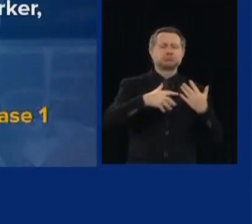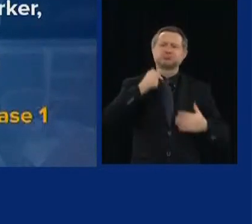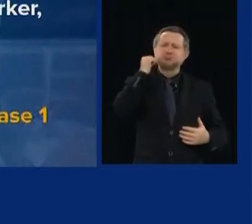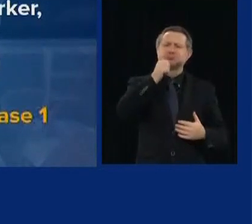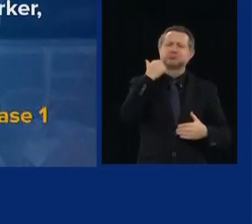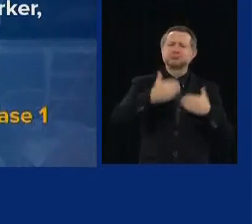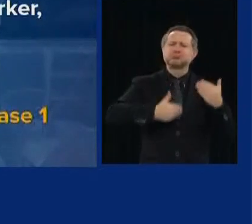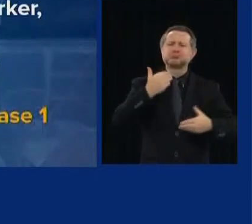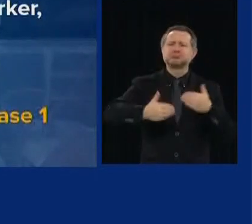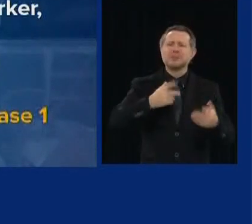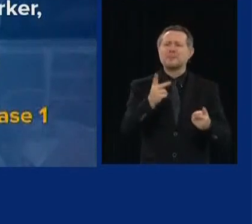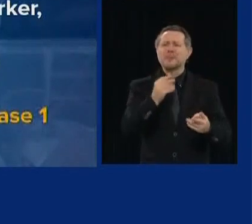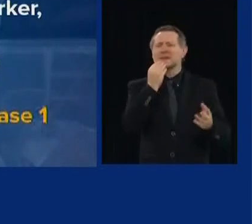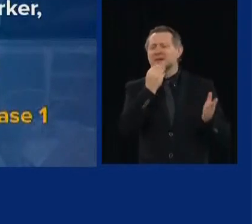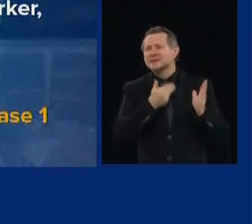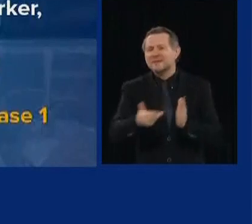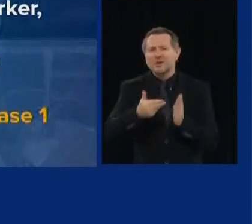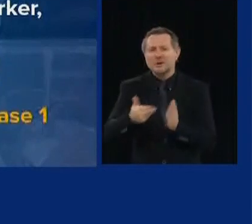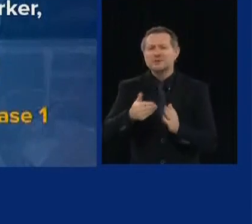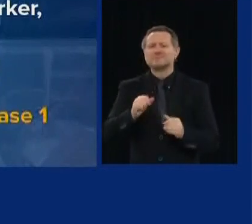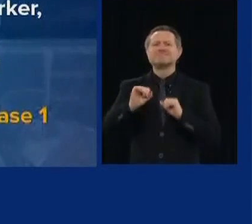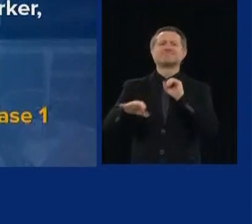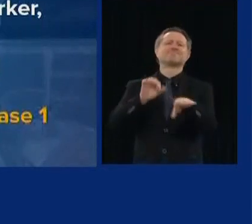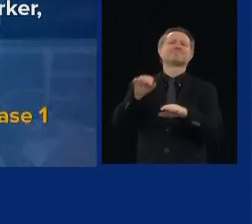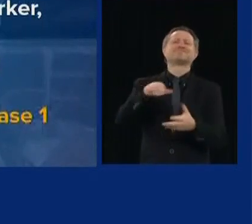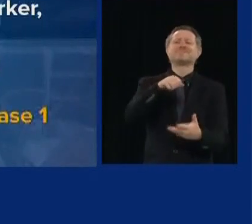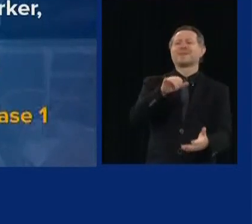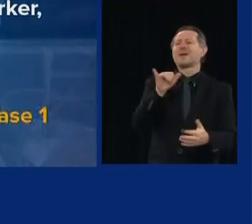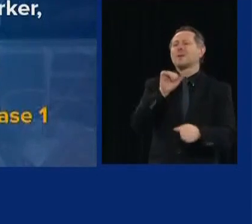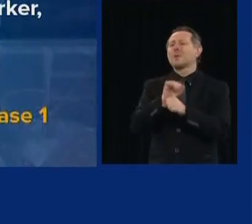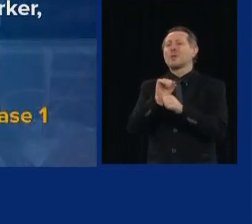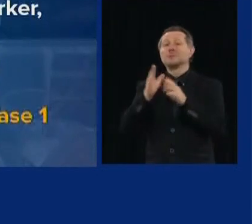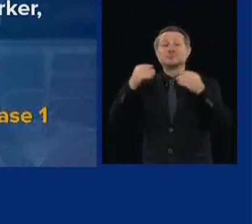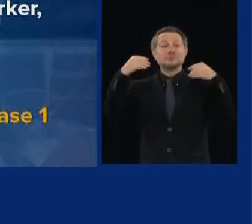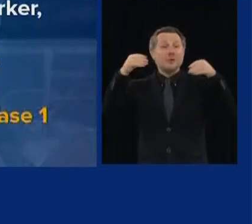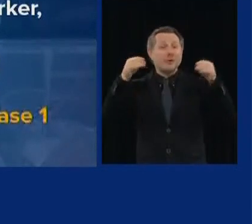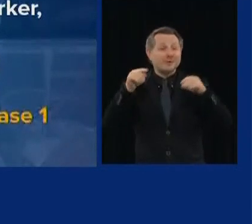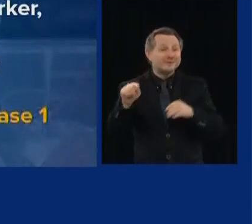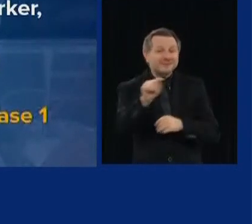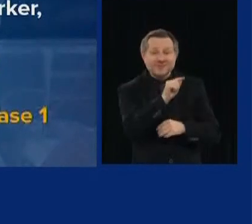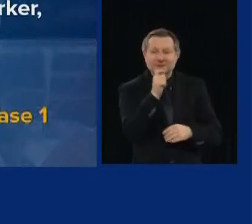CAN GO FOR A TEST TODAY. ANY ESSENTIAL WORKER WHO